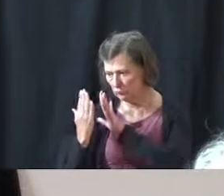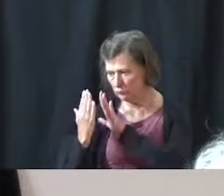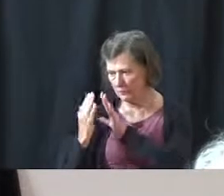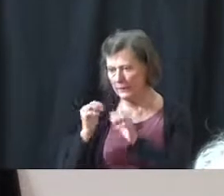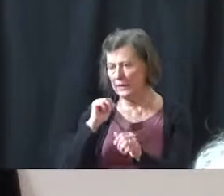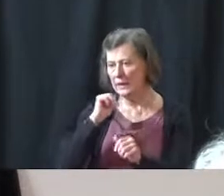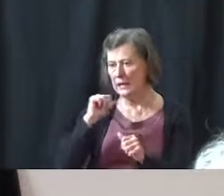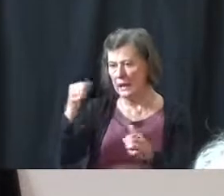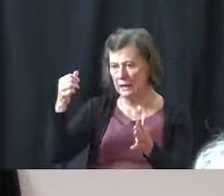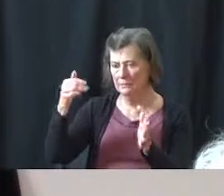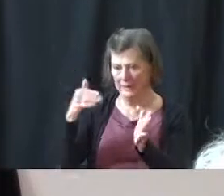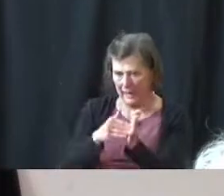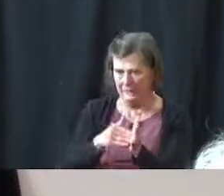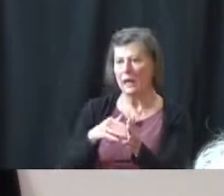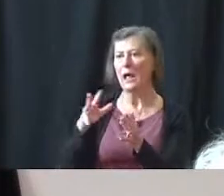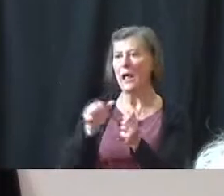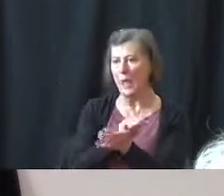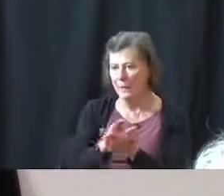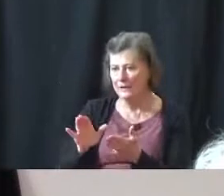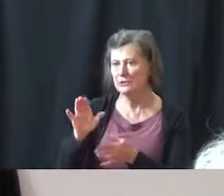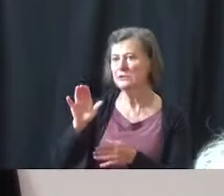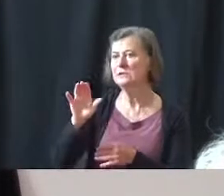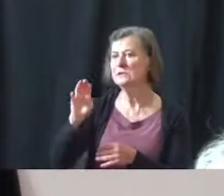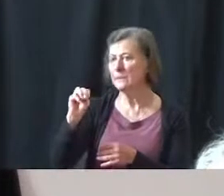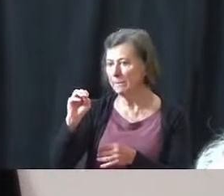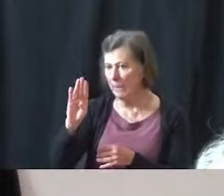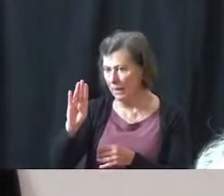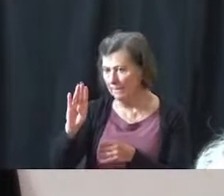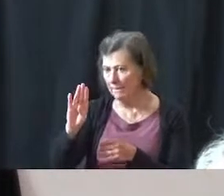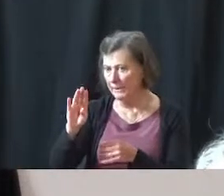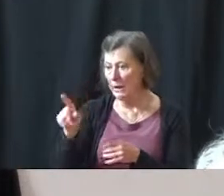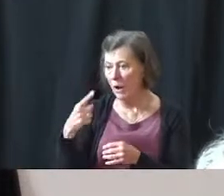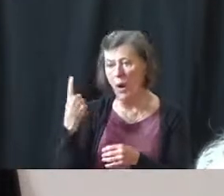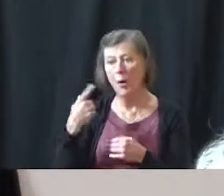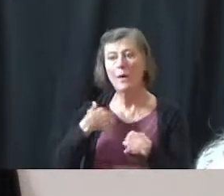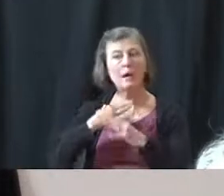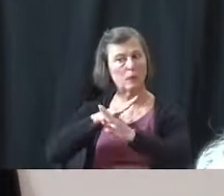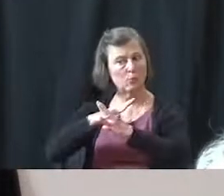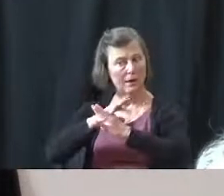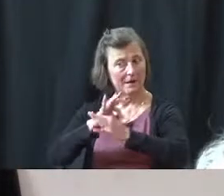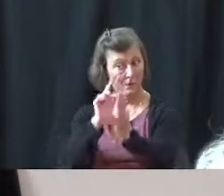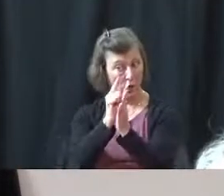He always, at least theoretically, had the protection of the law.